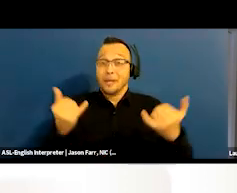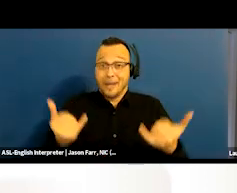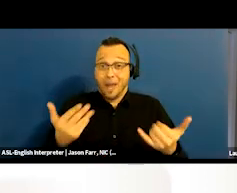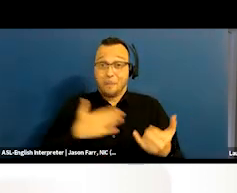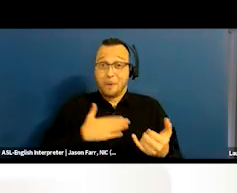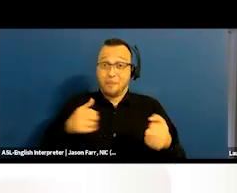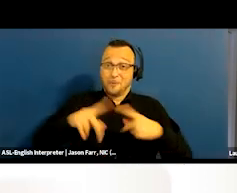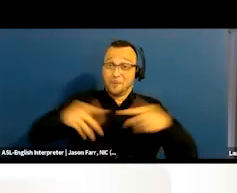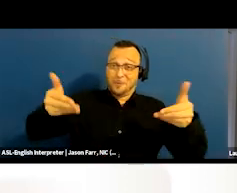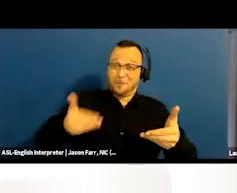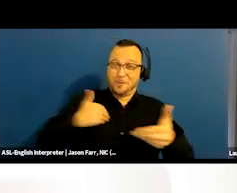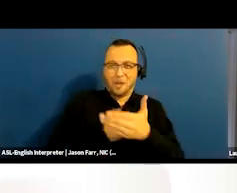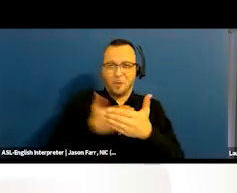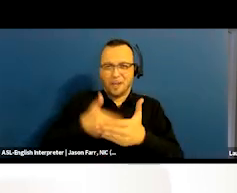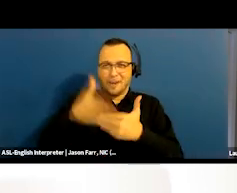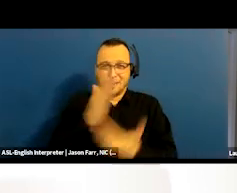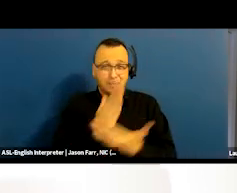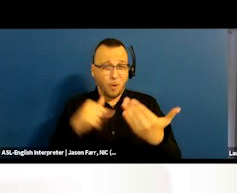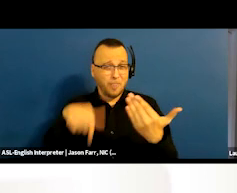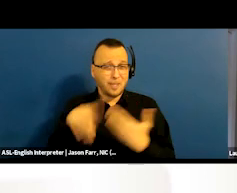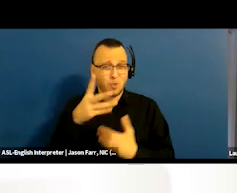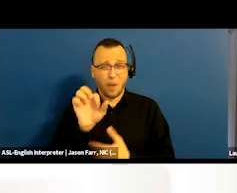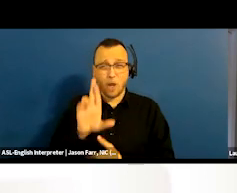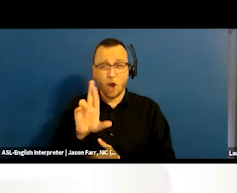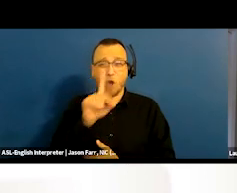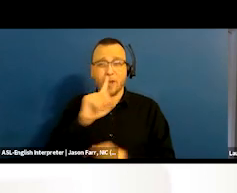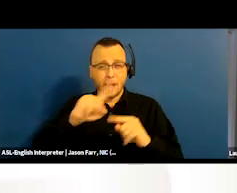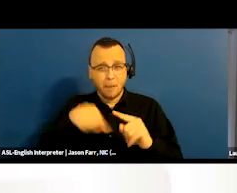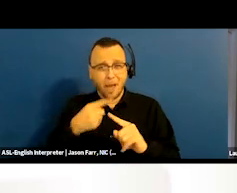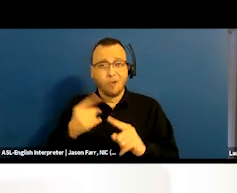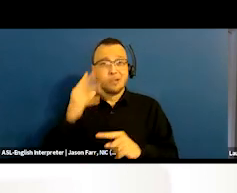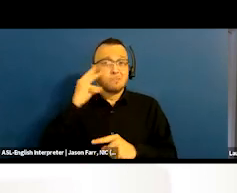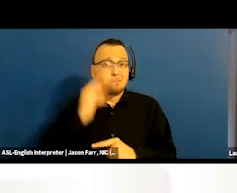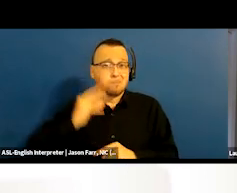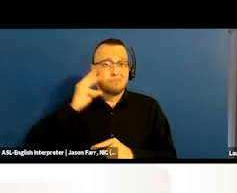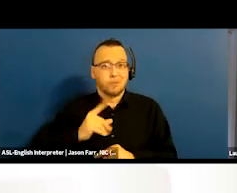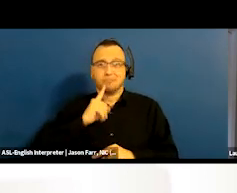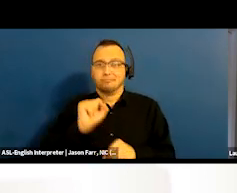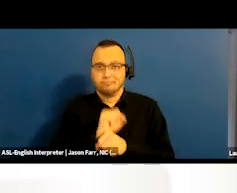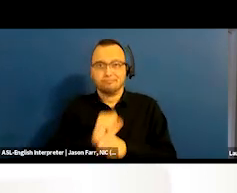It could be less than five minutes. It could be a part of lunch, but really think about what's one thing you could commit to.